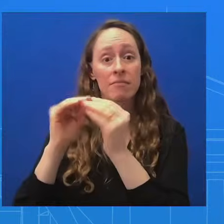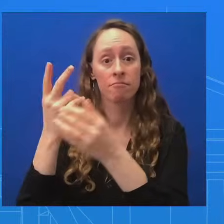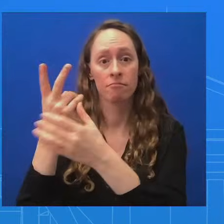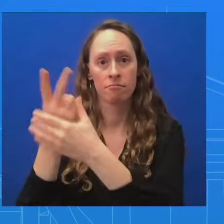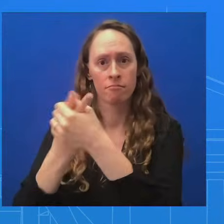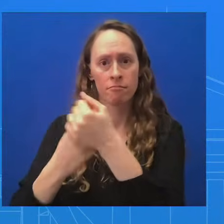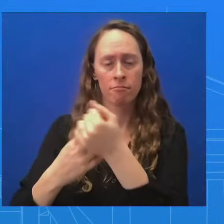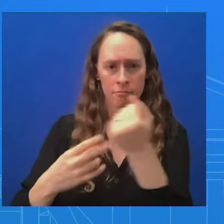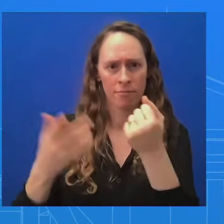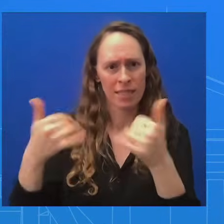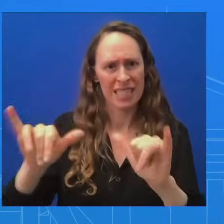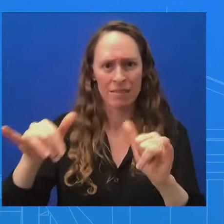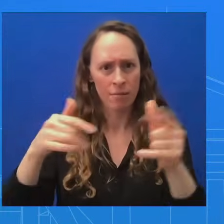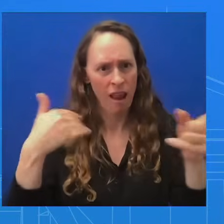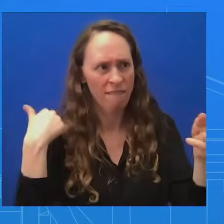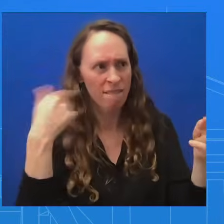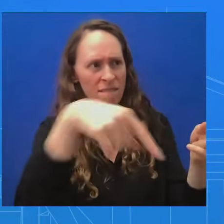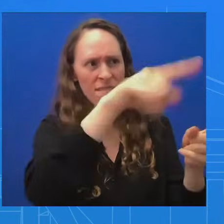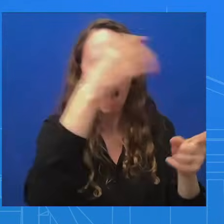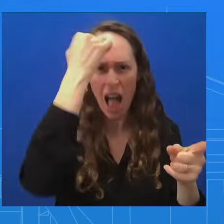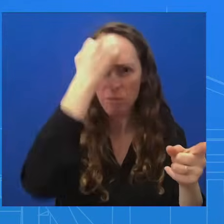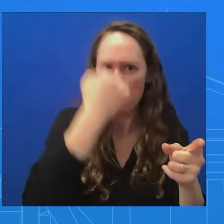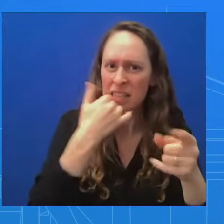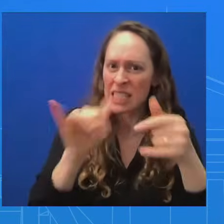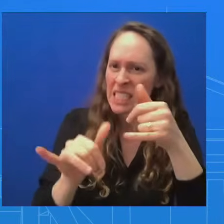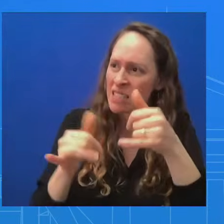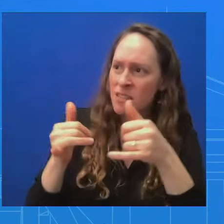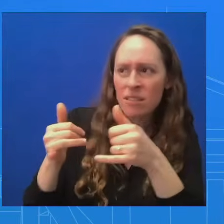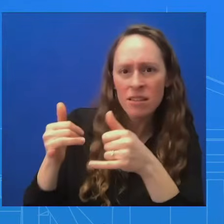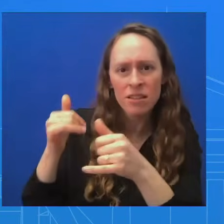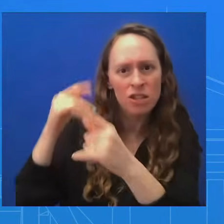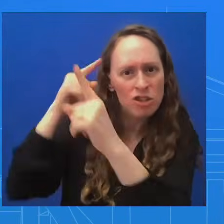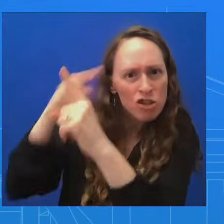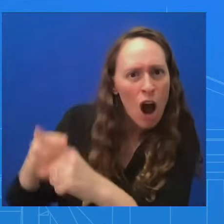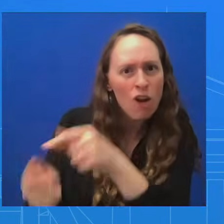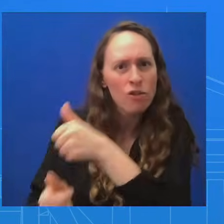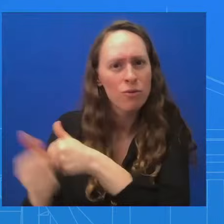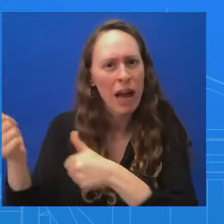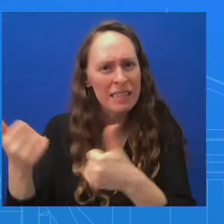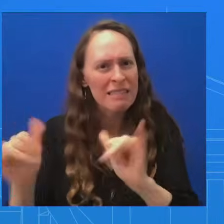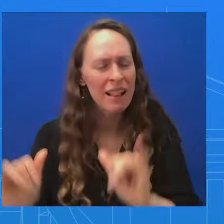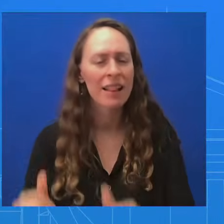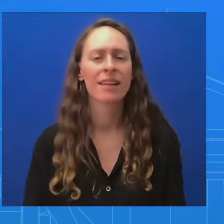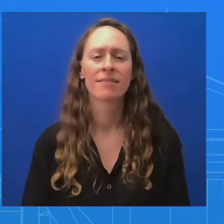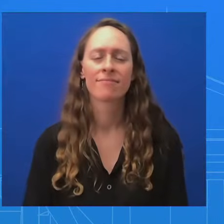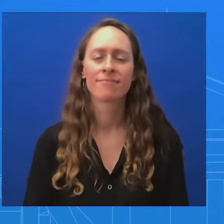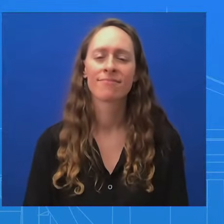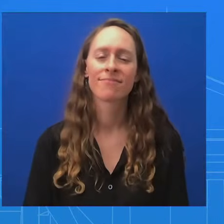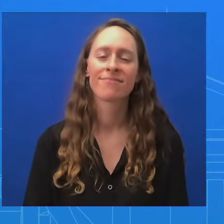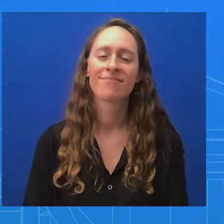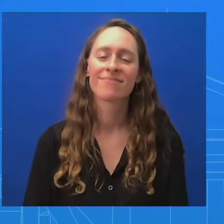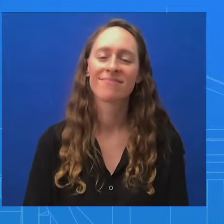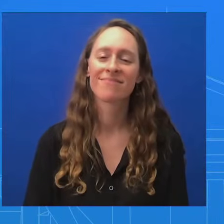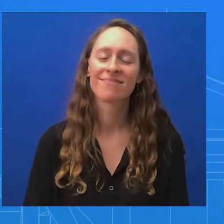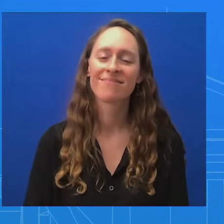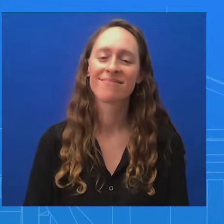do you believe you can maintain that current course? I mean, striking them and then they strike back.